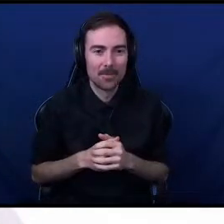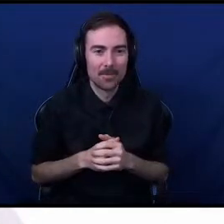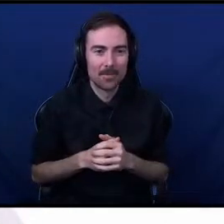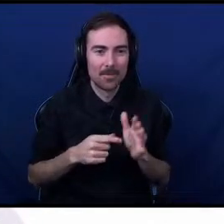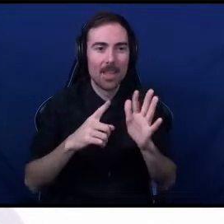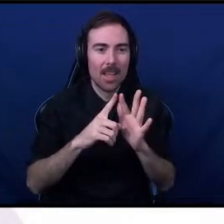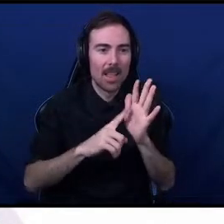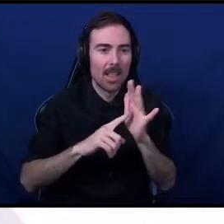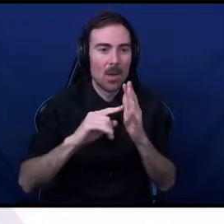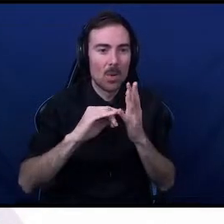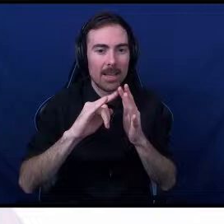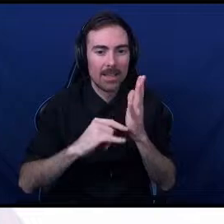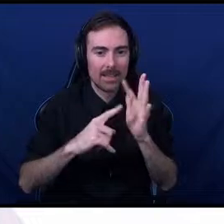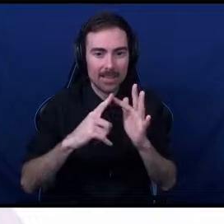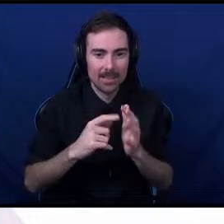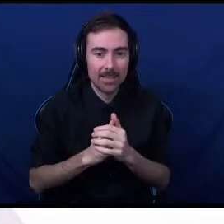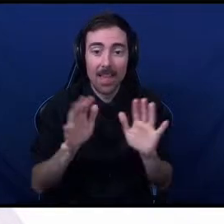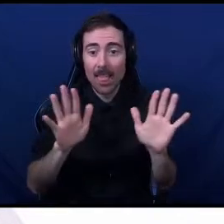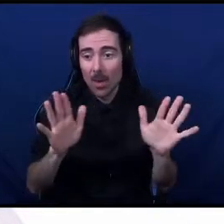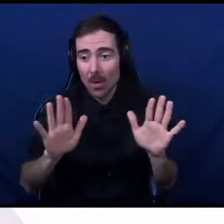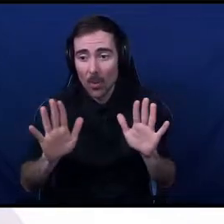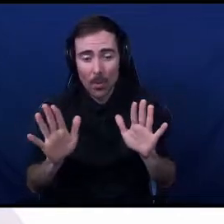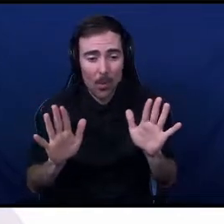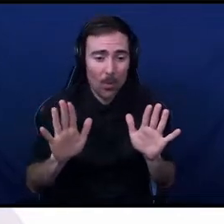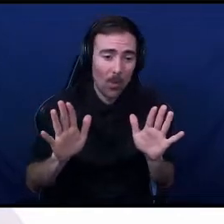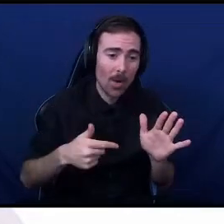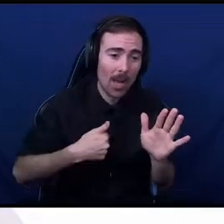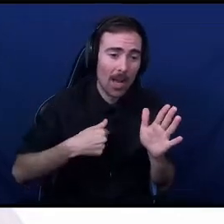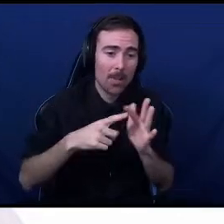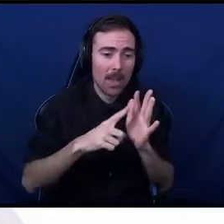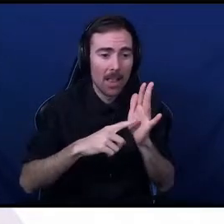Hi everyone, I'm Eloise, I think I was introduced to the